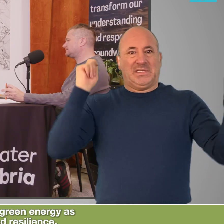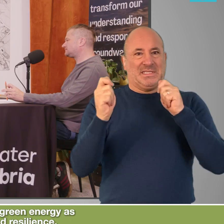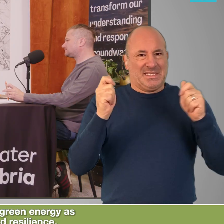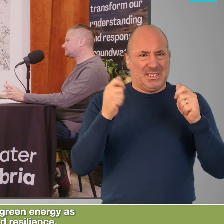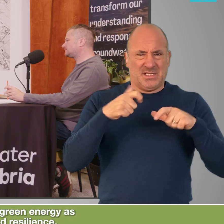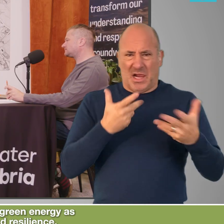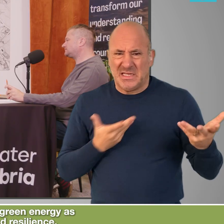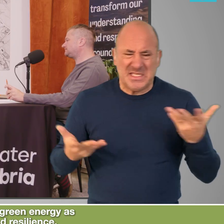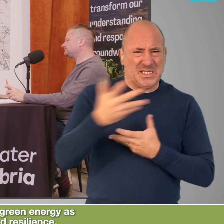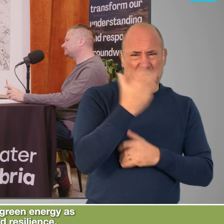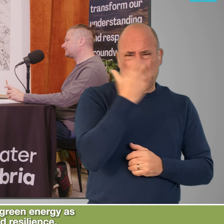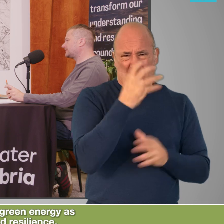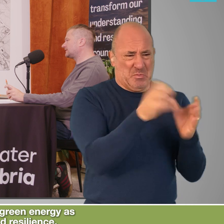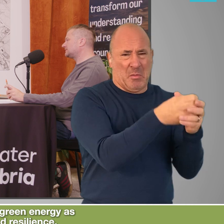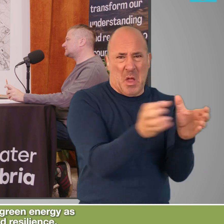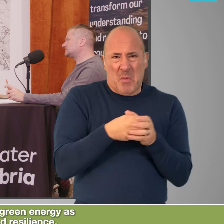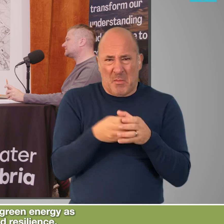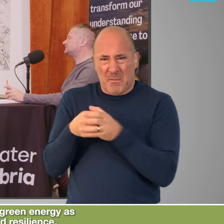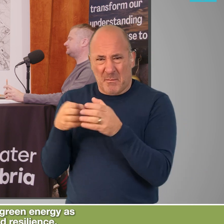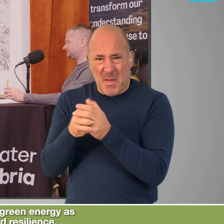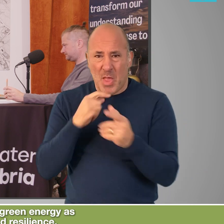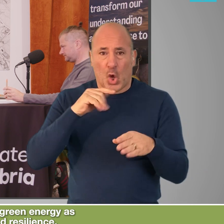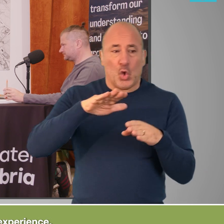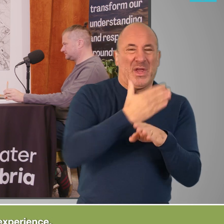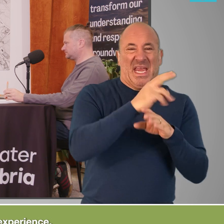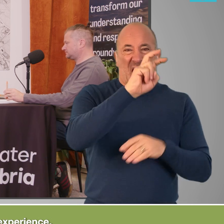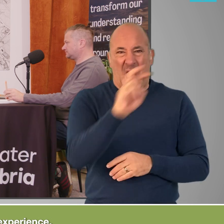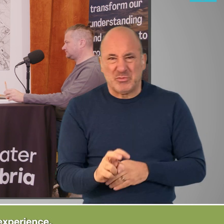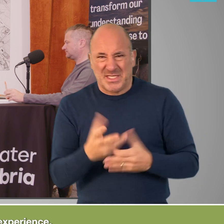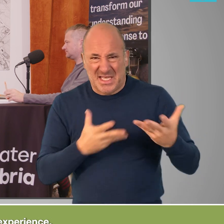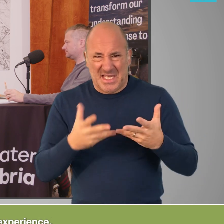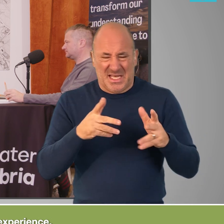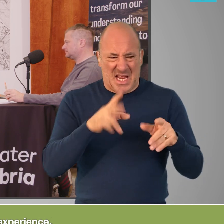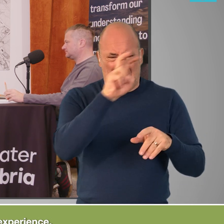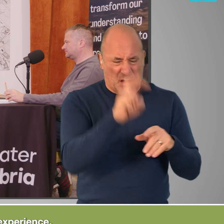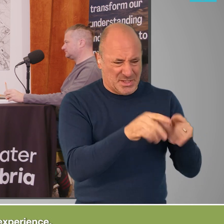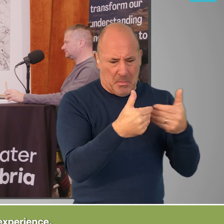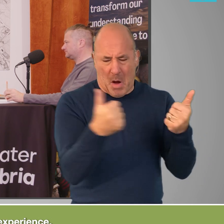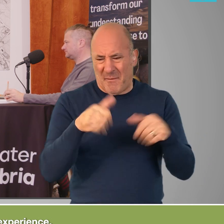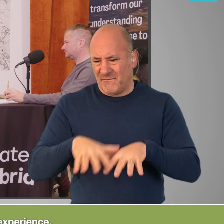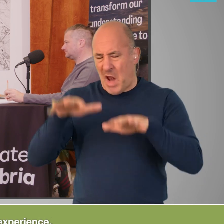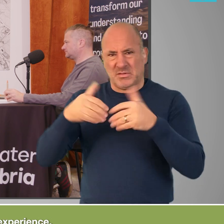So we almost talk about green energy as if it's separate to flood resilience. And based on your experience,